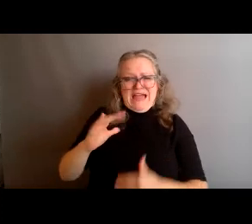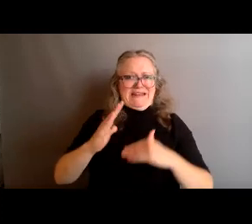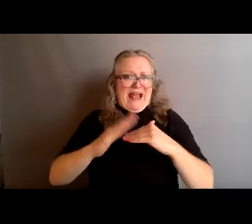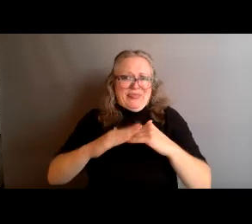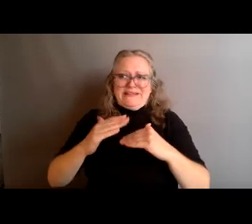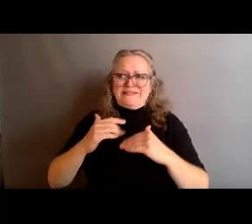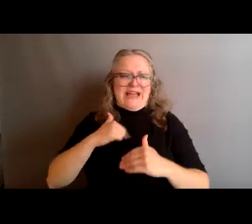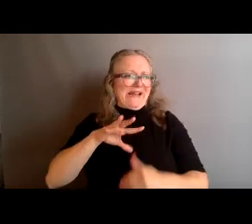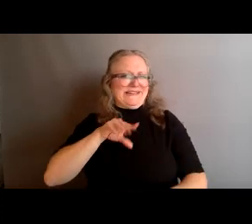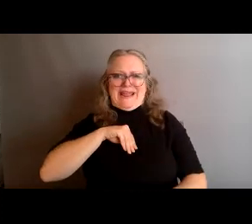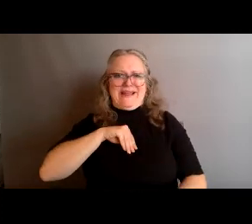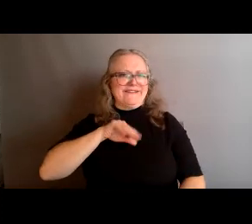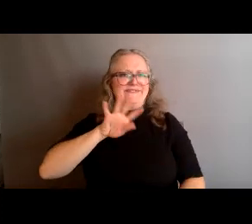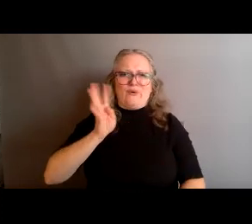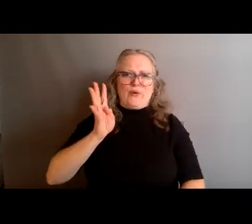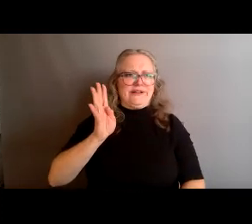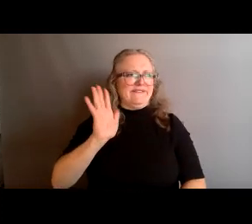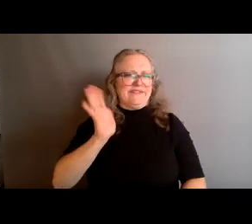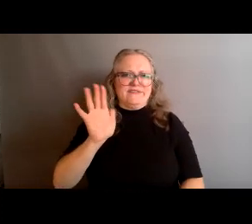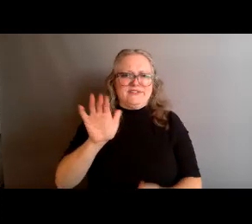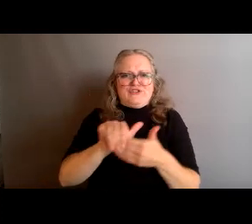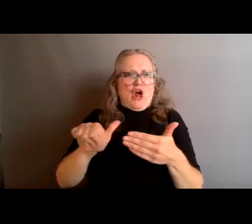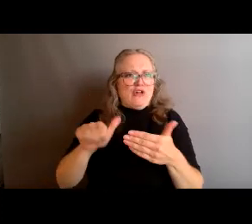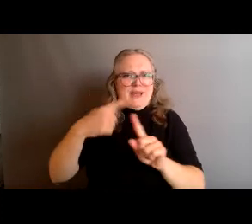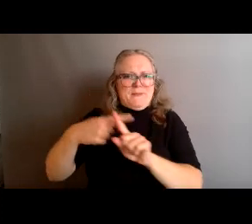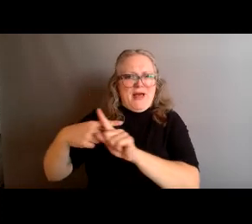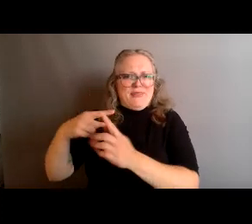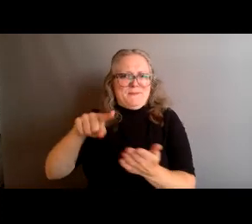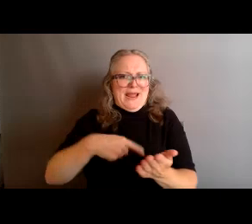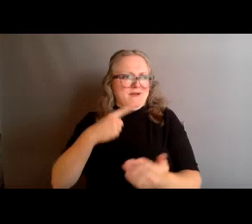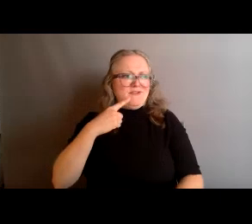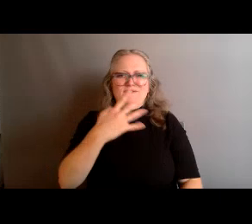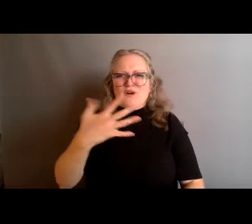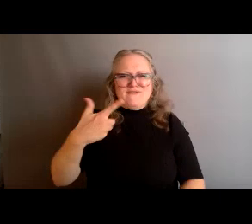payment or $50.00 a month payment for four or five months and you know, get them something,